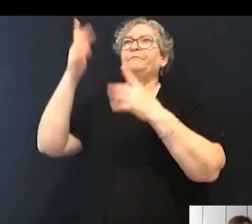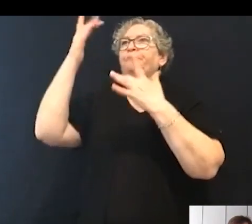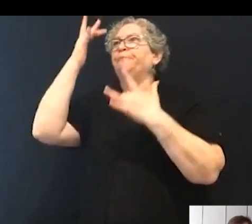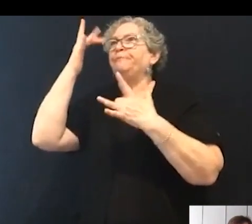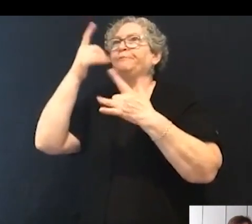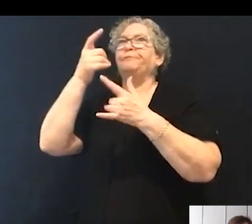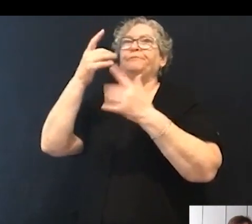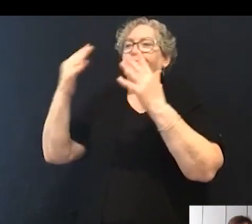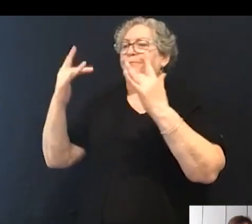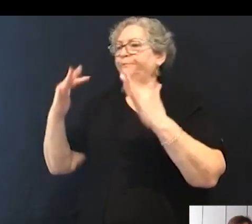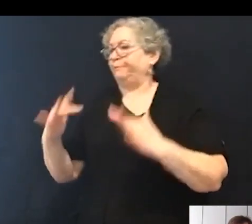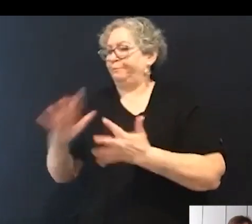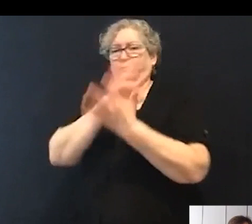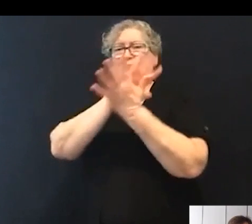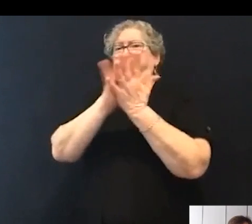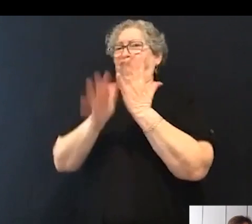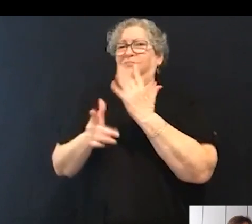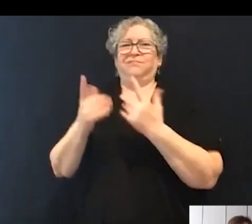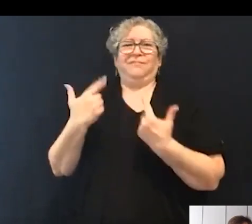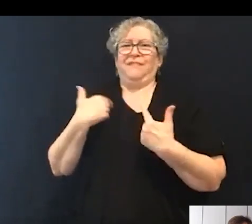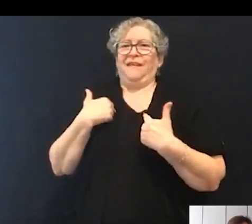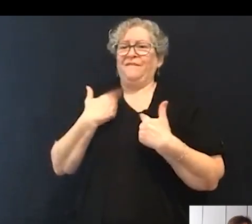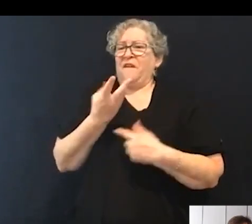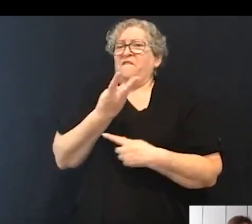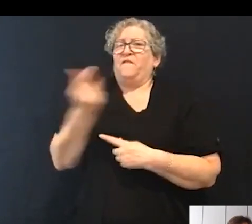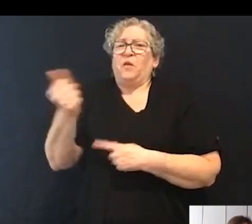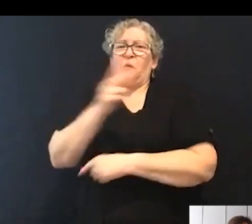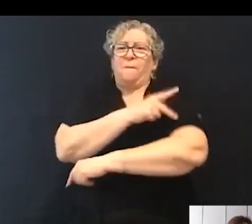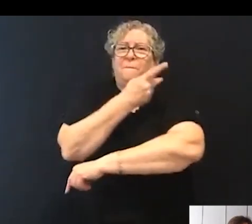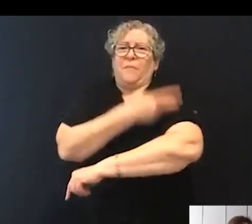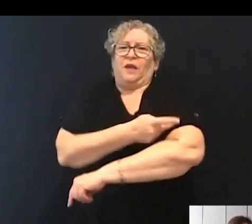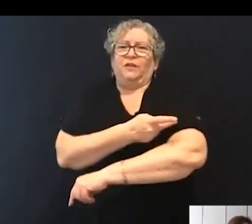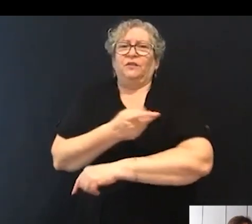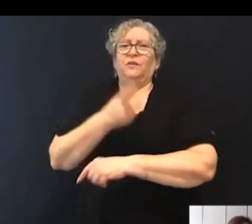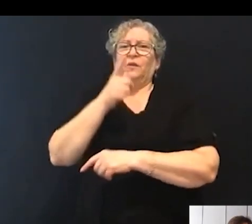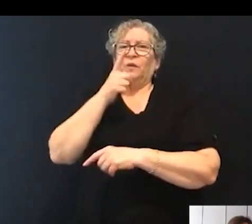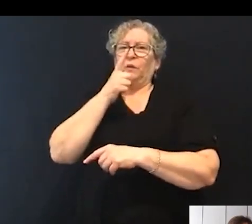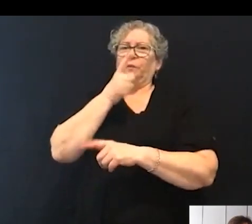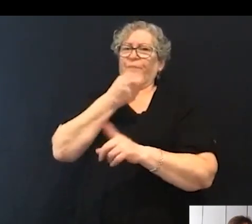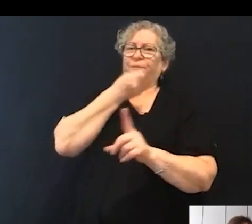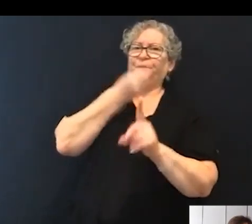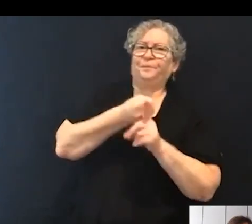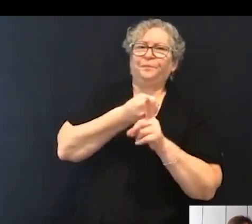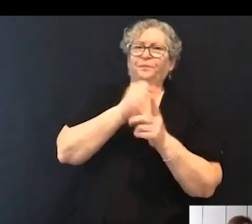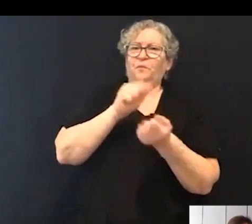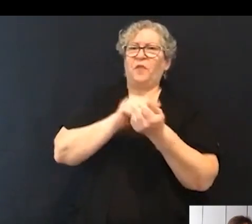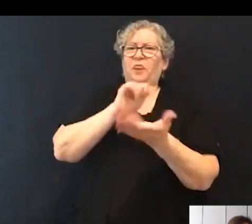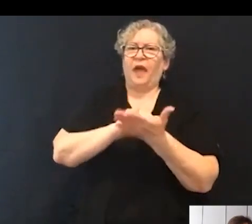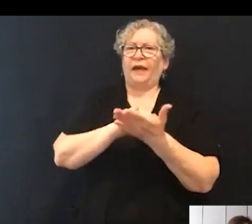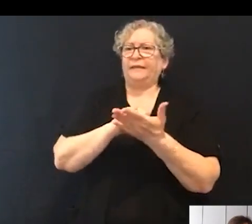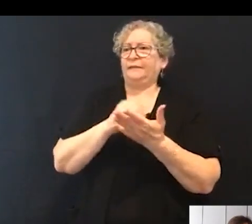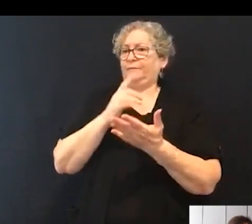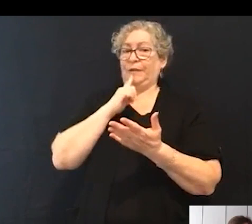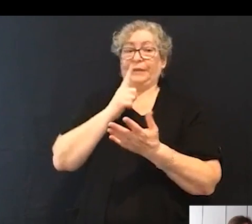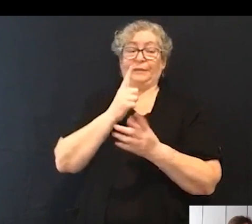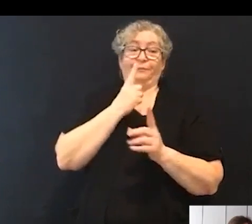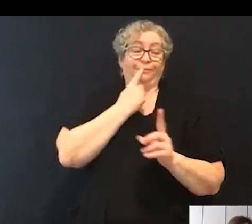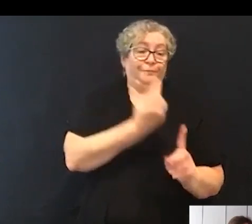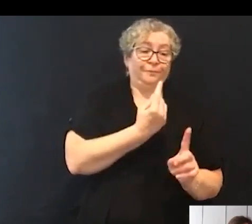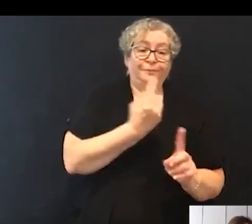where there are even fewer patients than in the normal orphan disease.